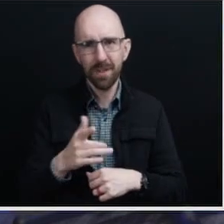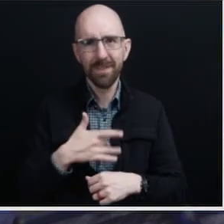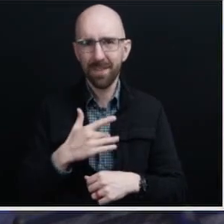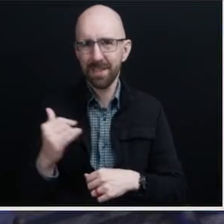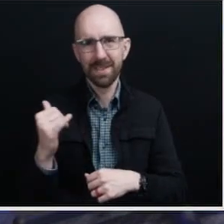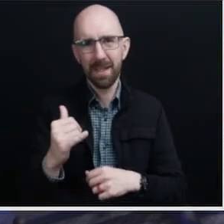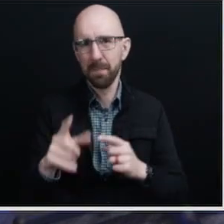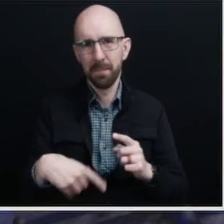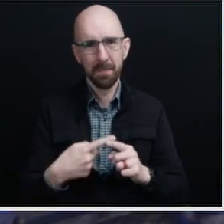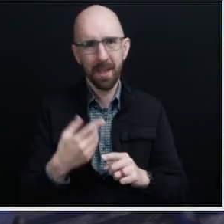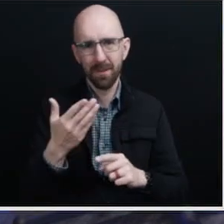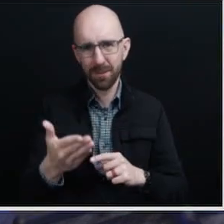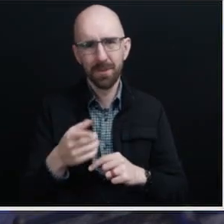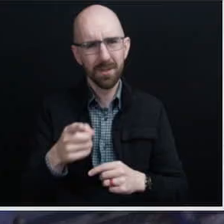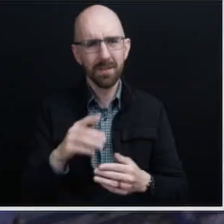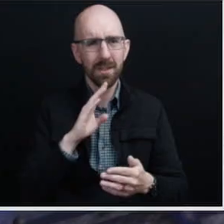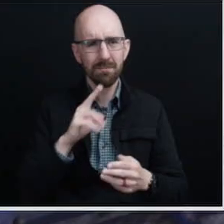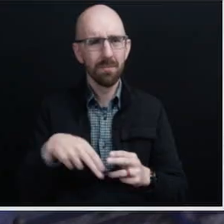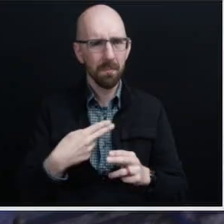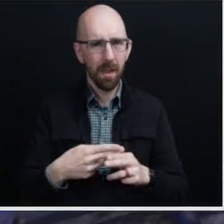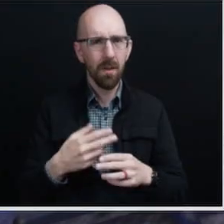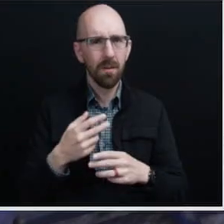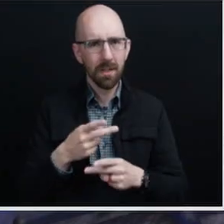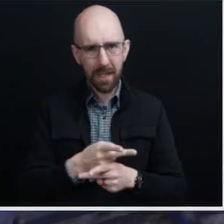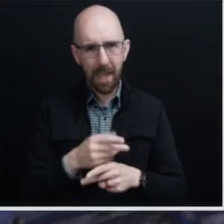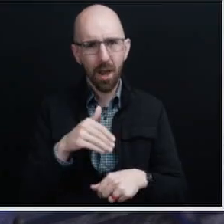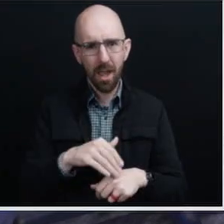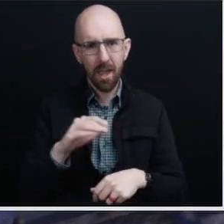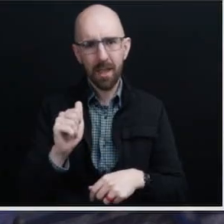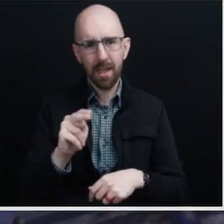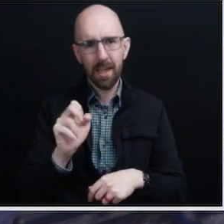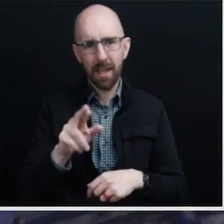and and you have talked about the care that you've received at the cancer center and your team and